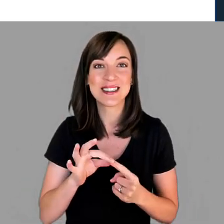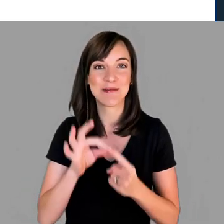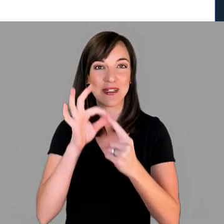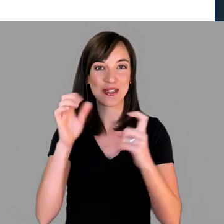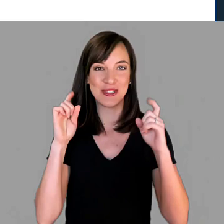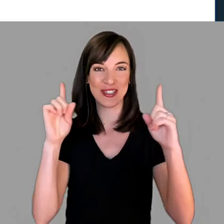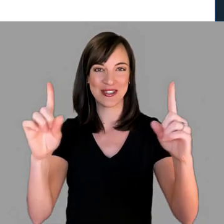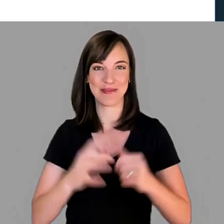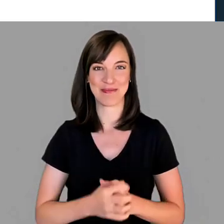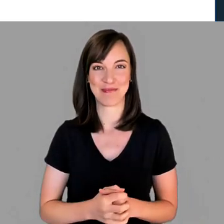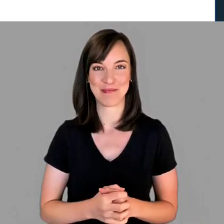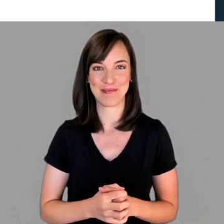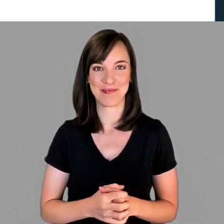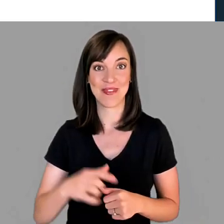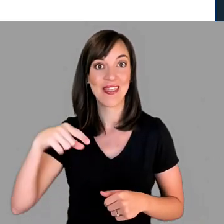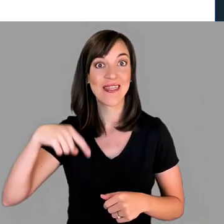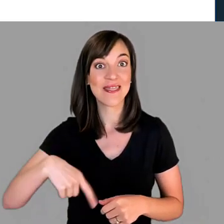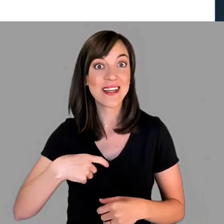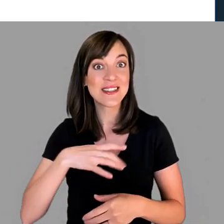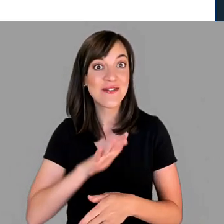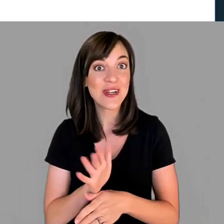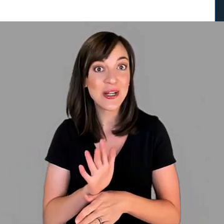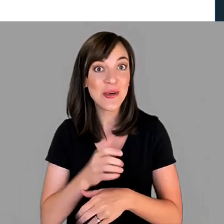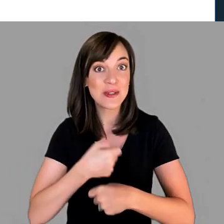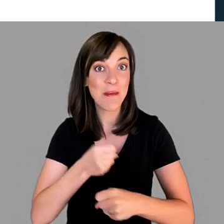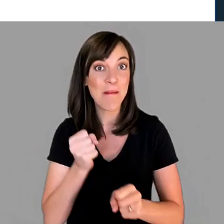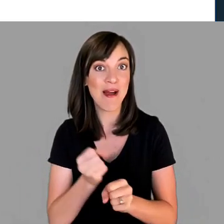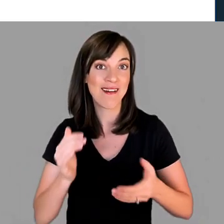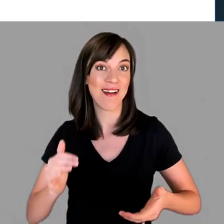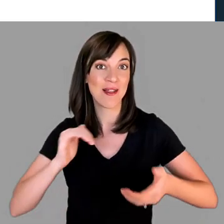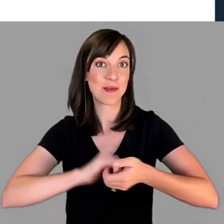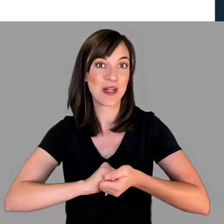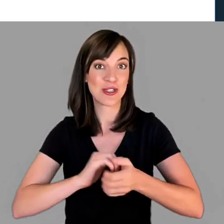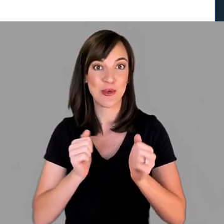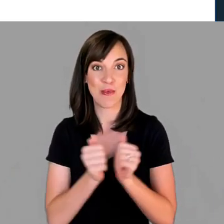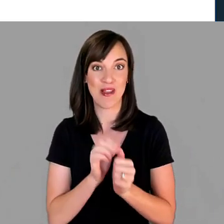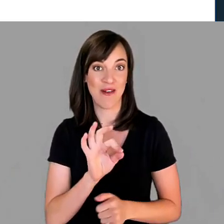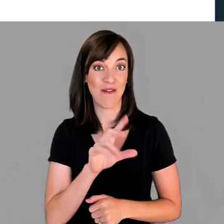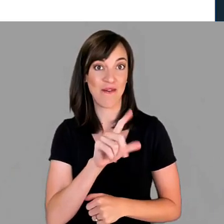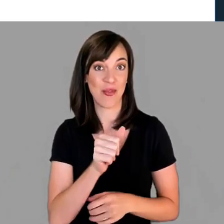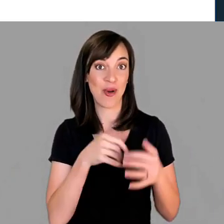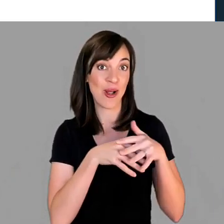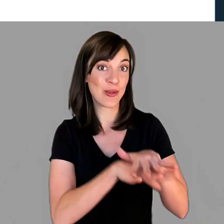Practices in Special Education. This video was made in collaboration with the Florida